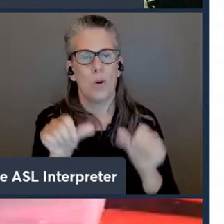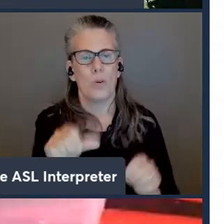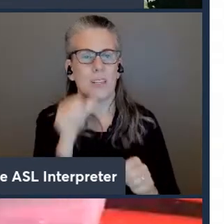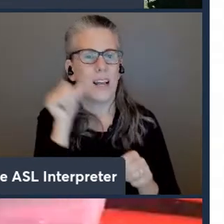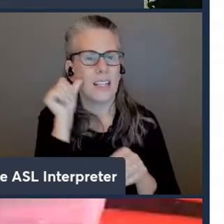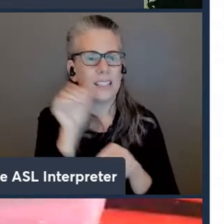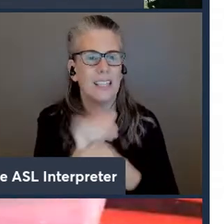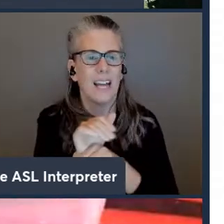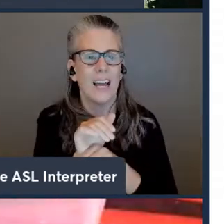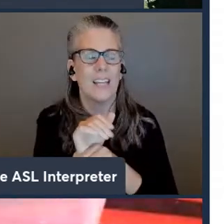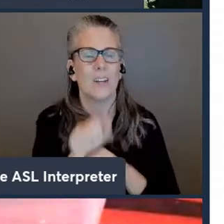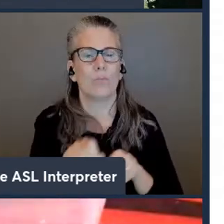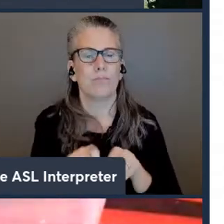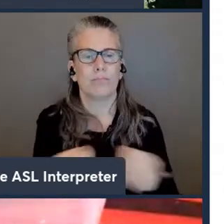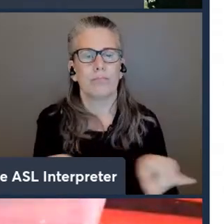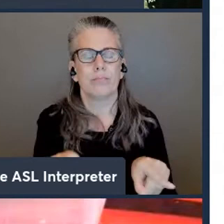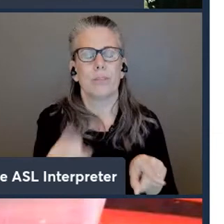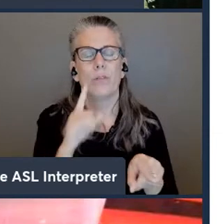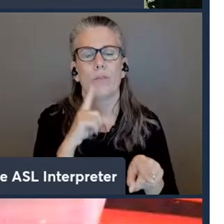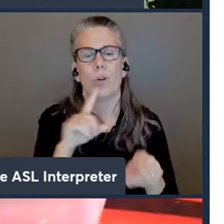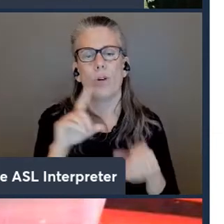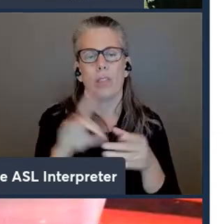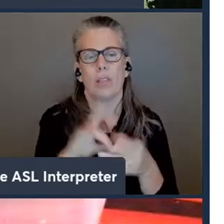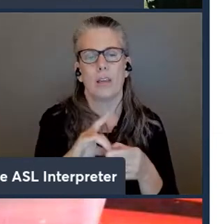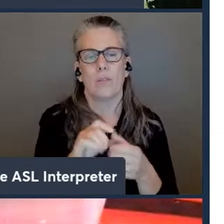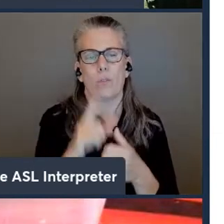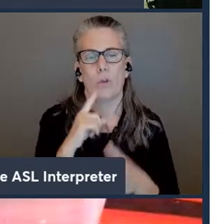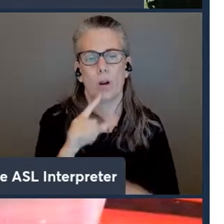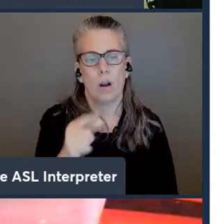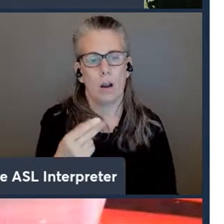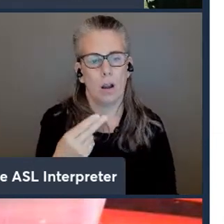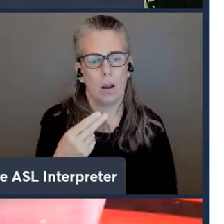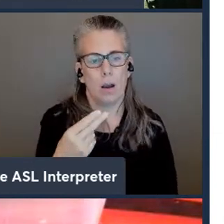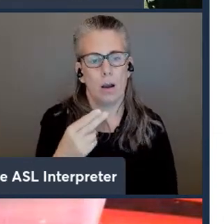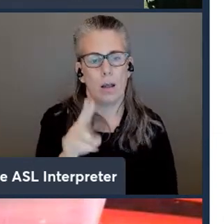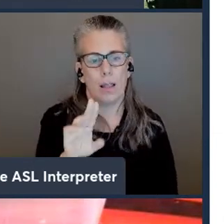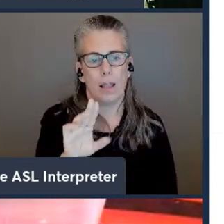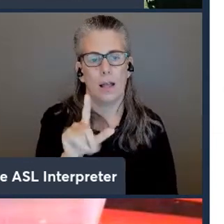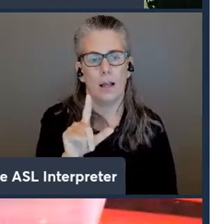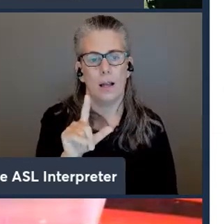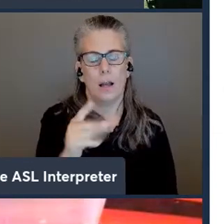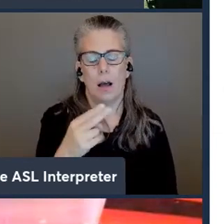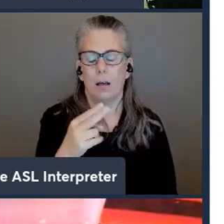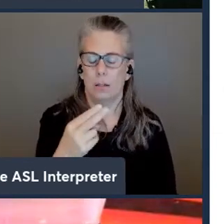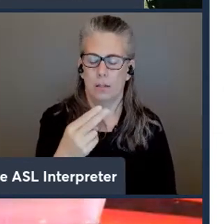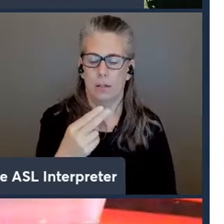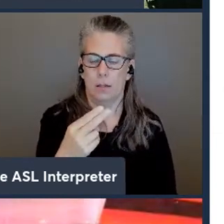to the "hawkcd" repository in it if you wanted to try this on your own.